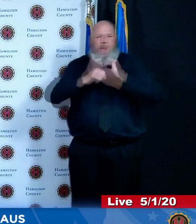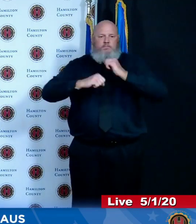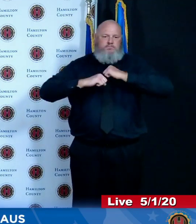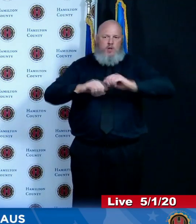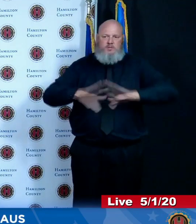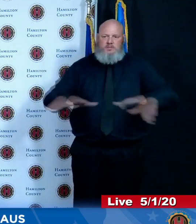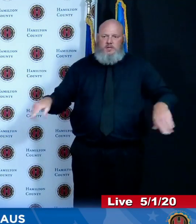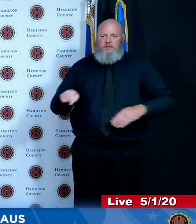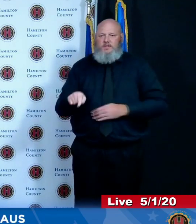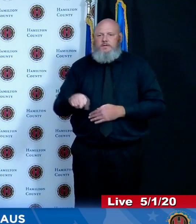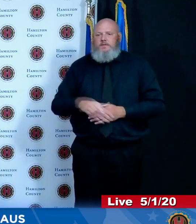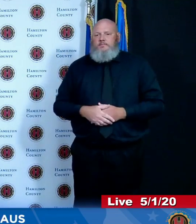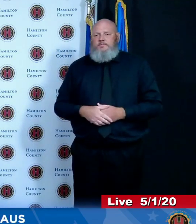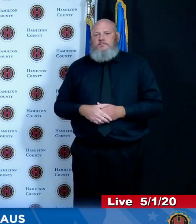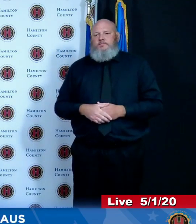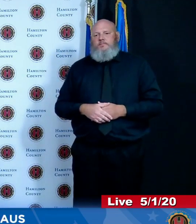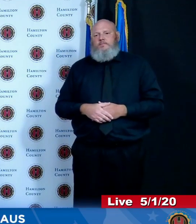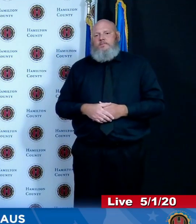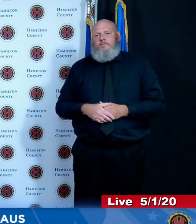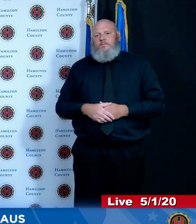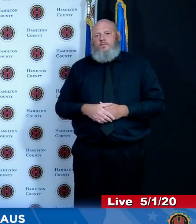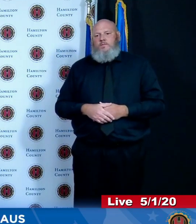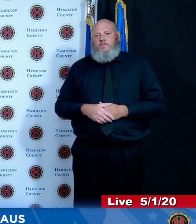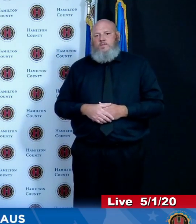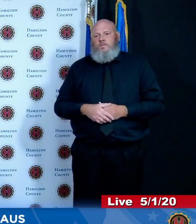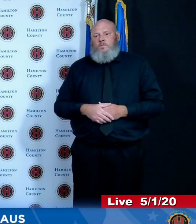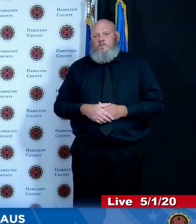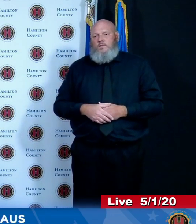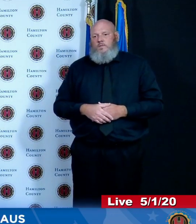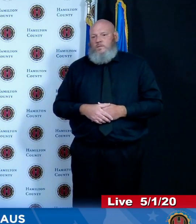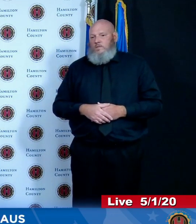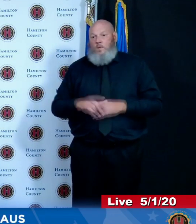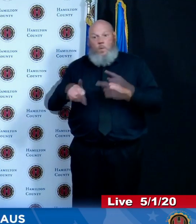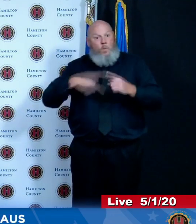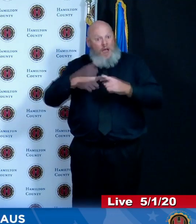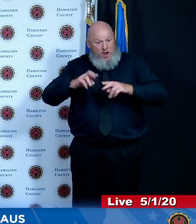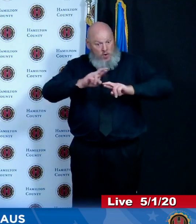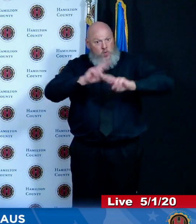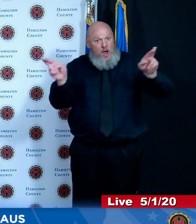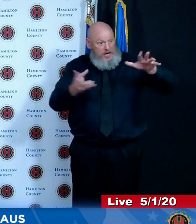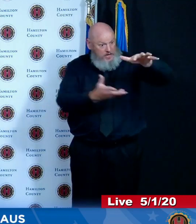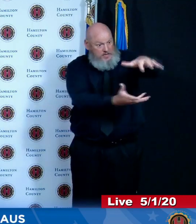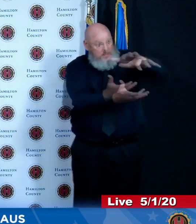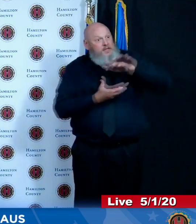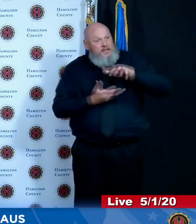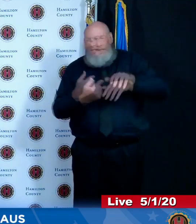they're ready but I just really a big shout out to her to double-win when we